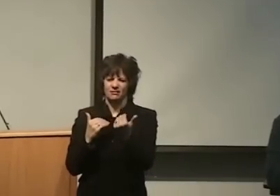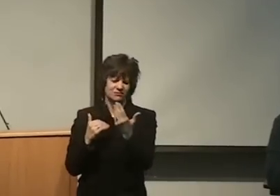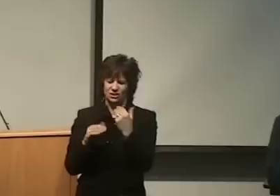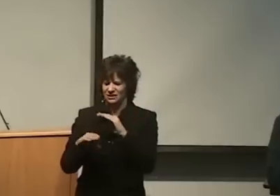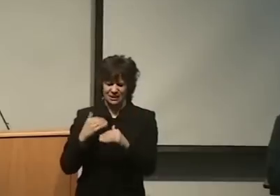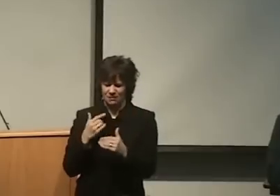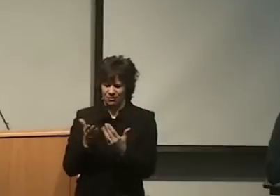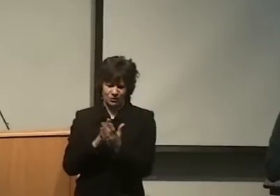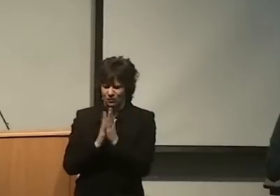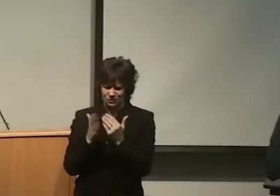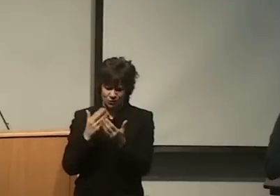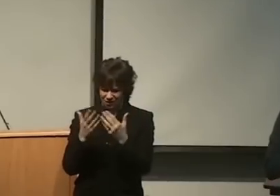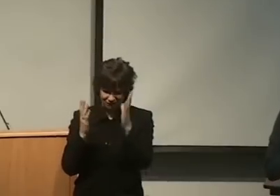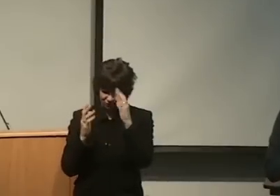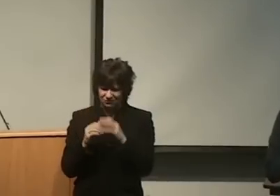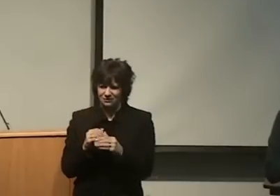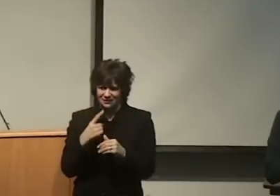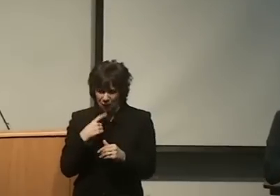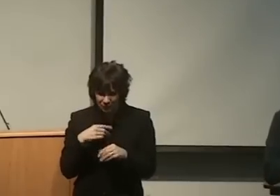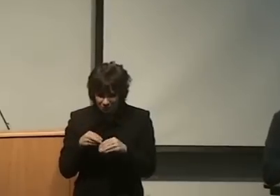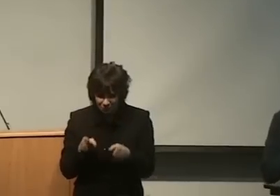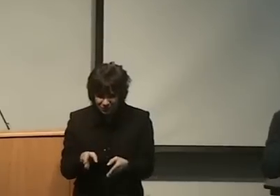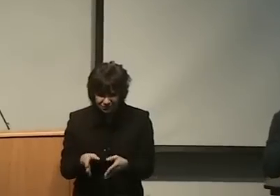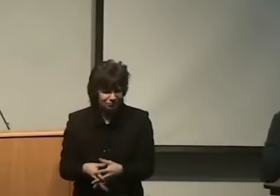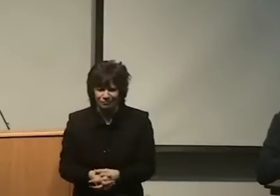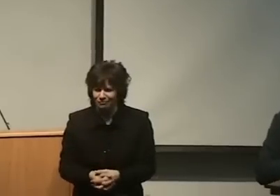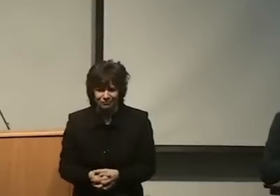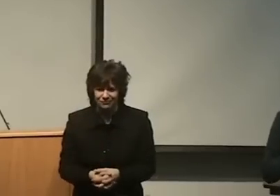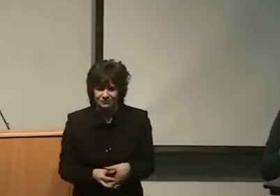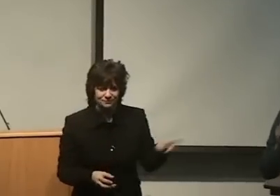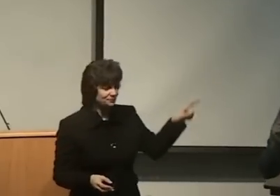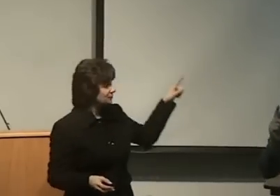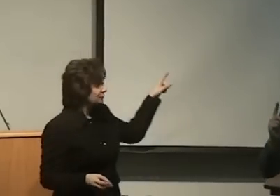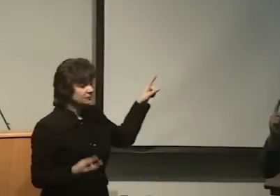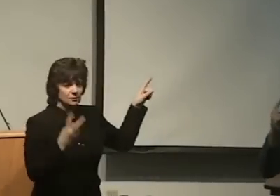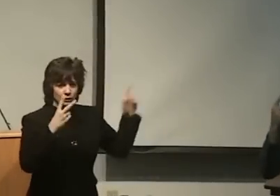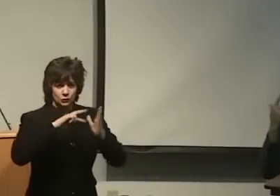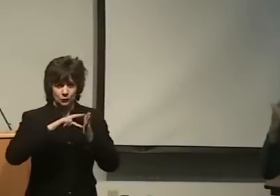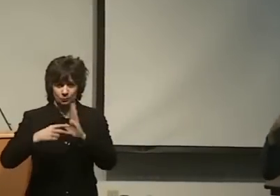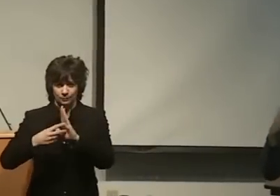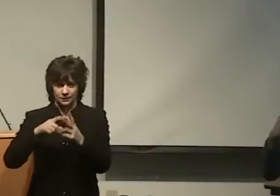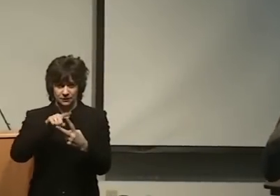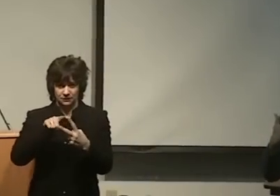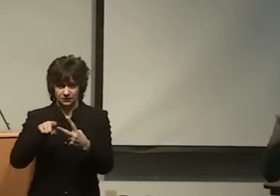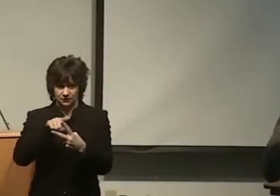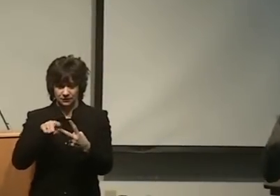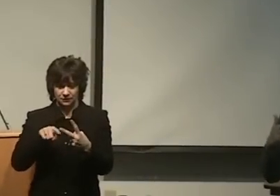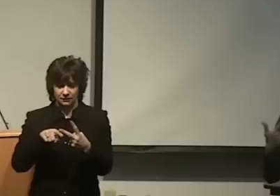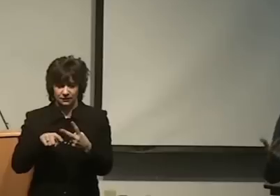So this says two things. If you don't announce the midterm is next Wednesday